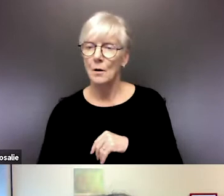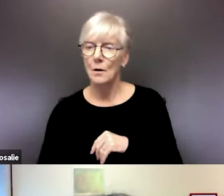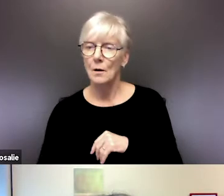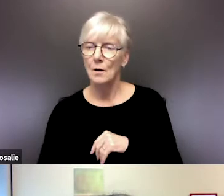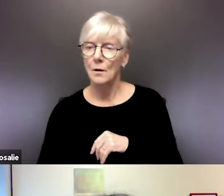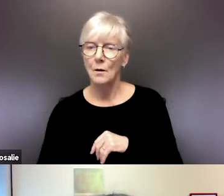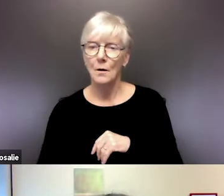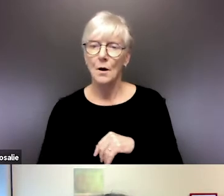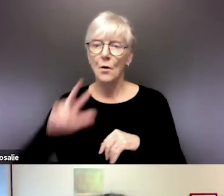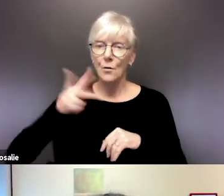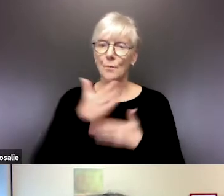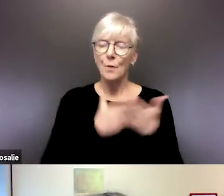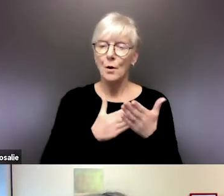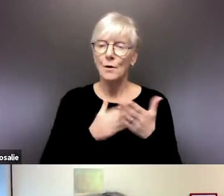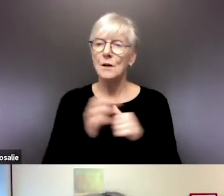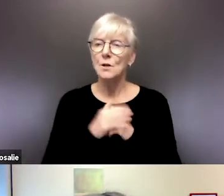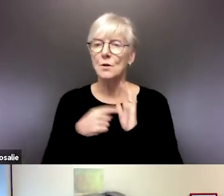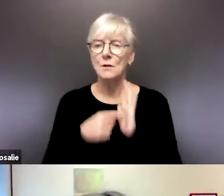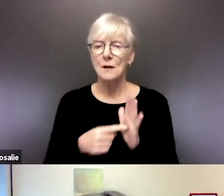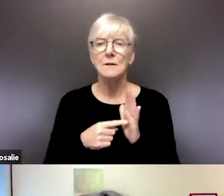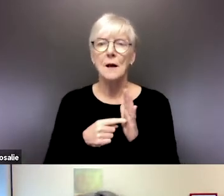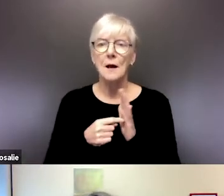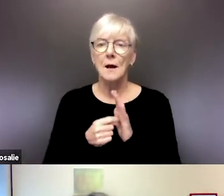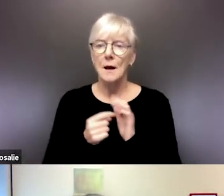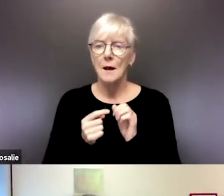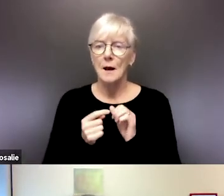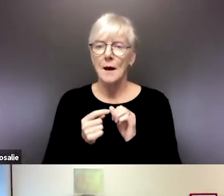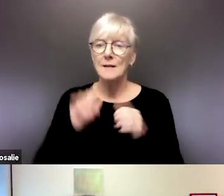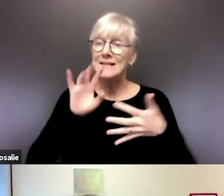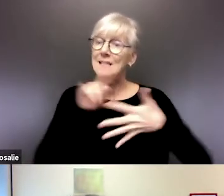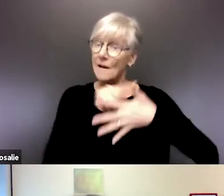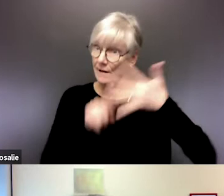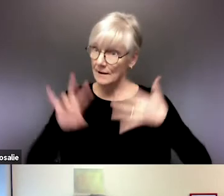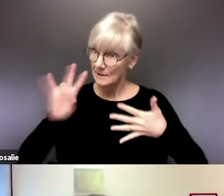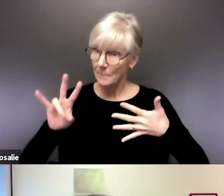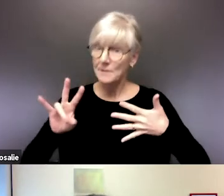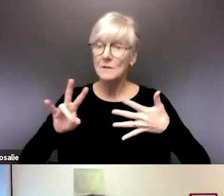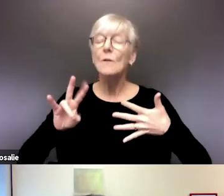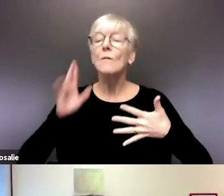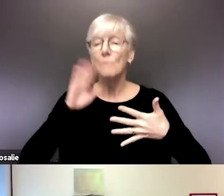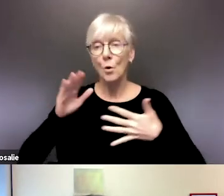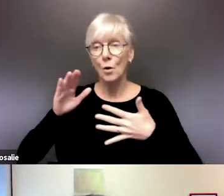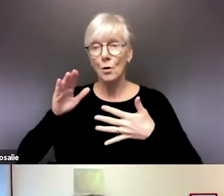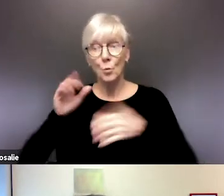operational steps for supporting and monitoring absent workers and their supervisors. These steps